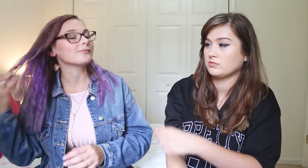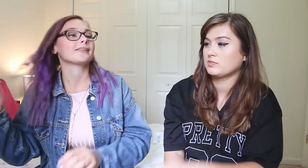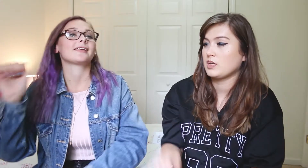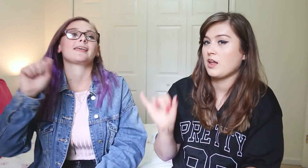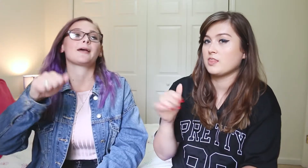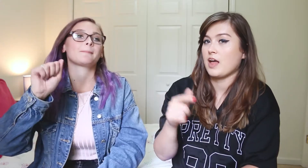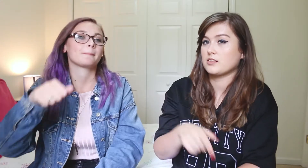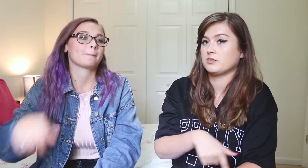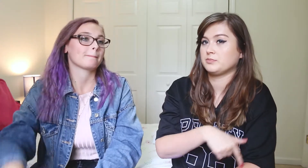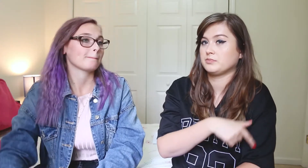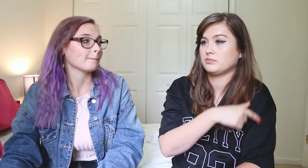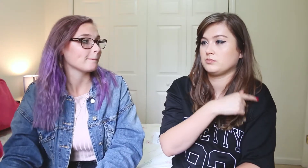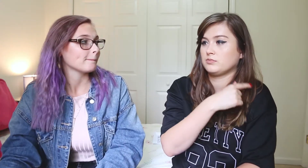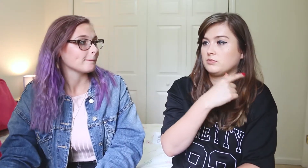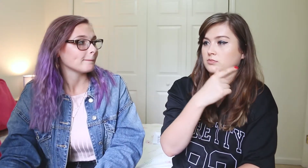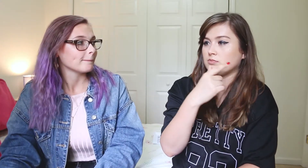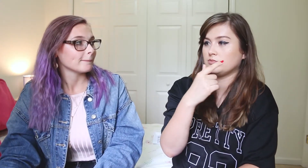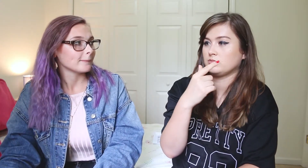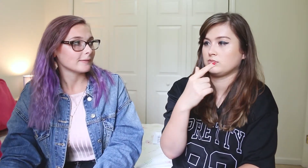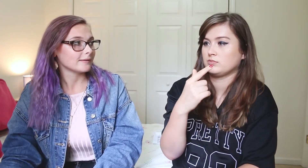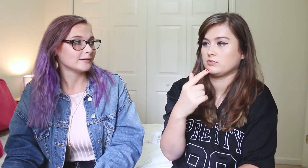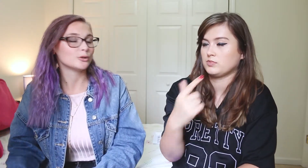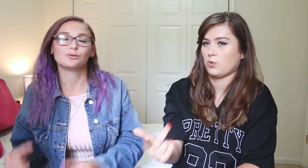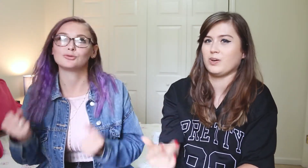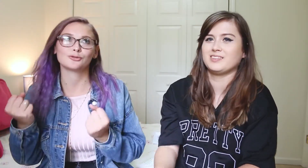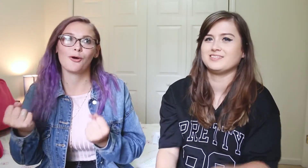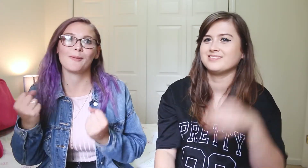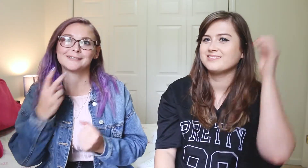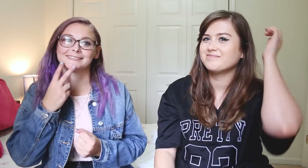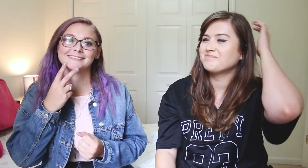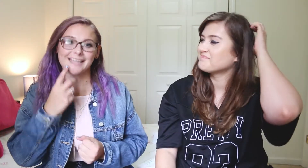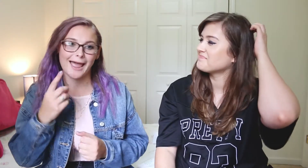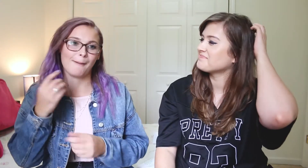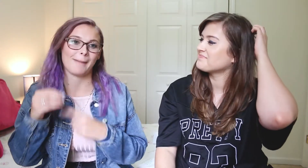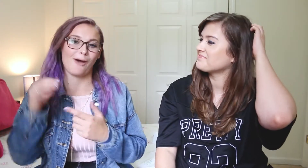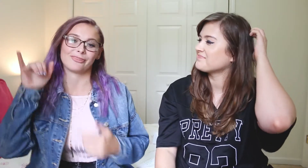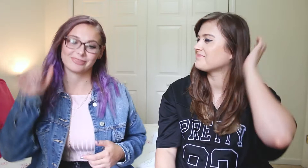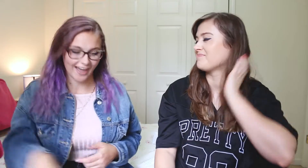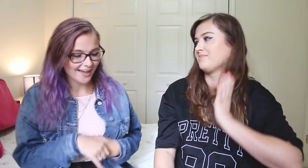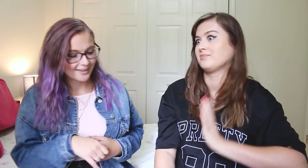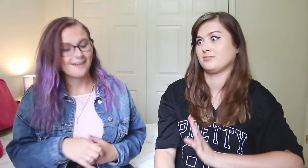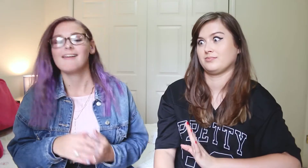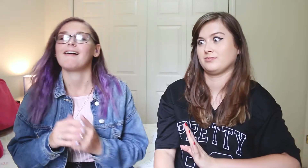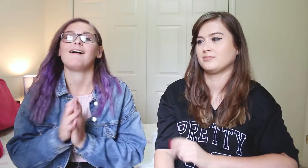That'll be a long video. So much to say about that!